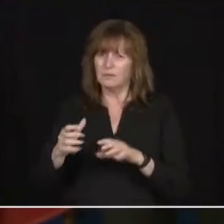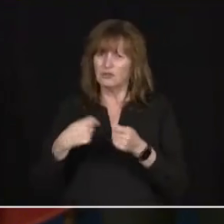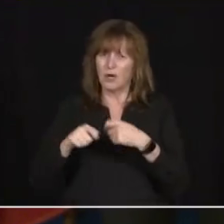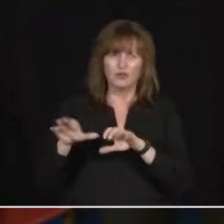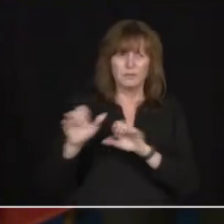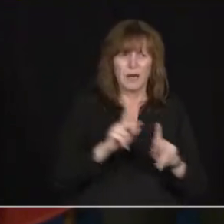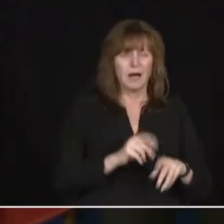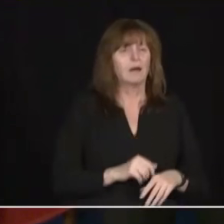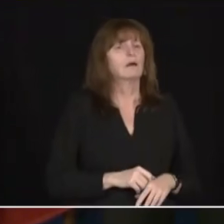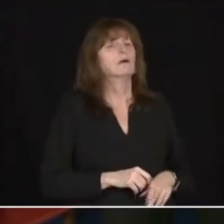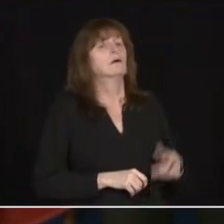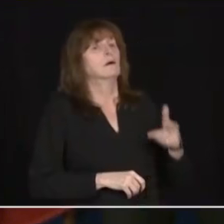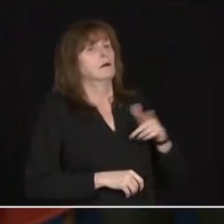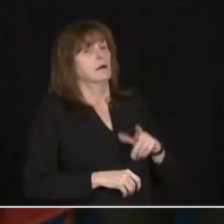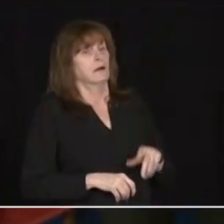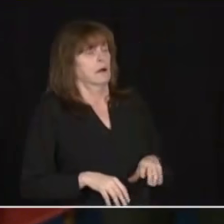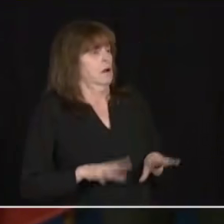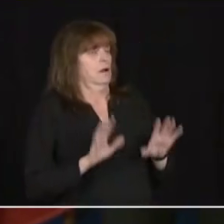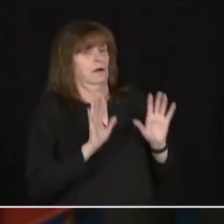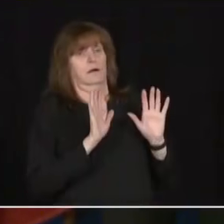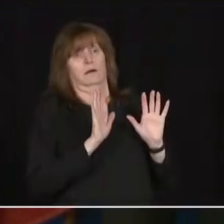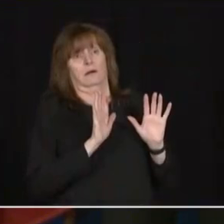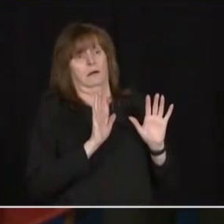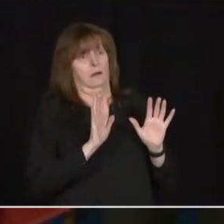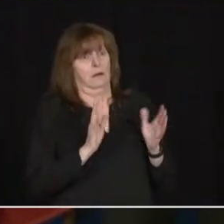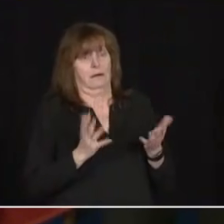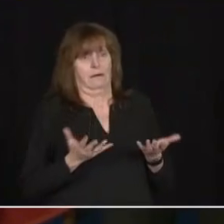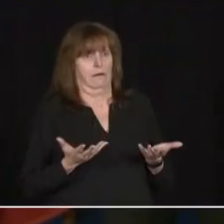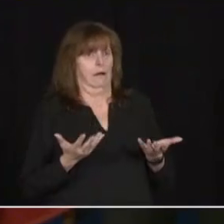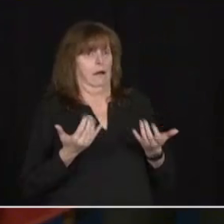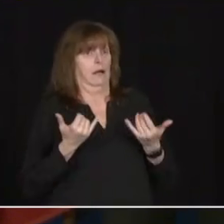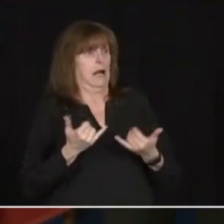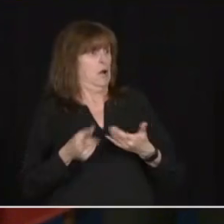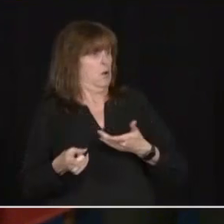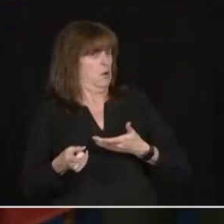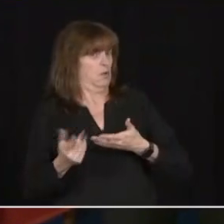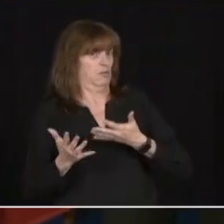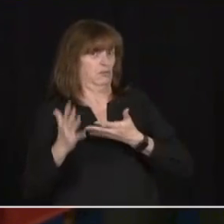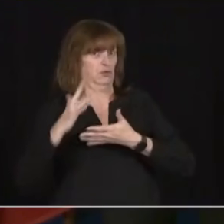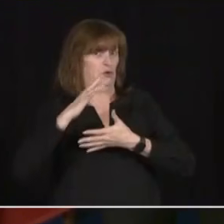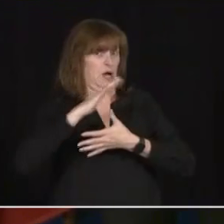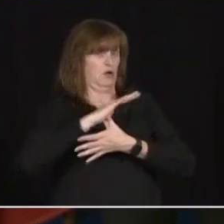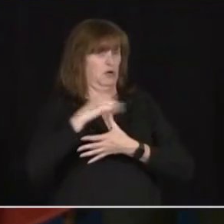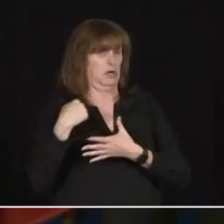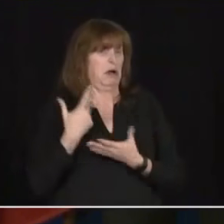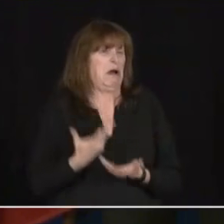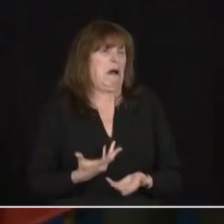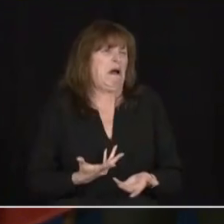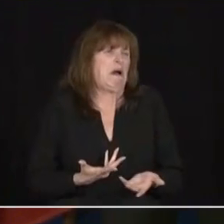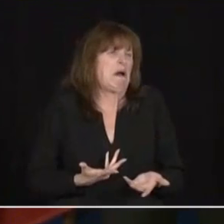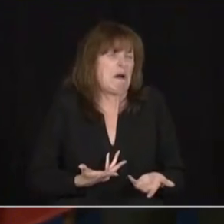with this perspective and was it worth the taxpayers dollars that were spent? These plates are honestly, Travis, have